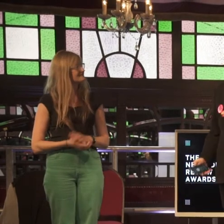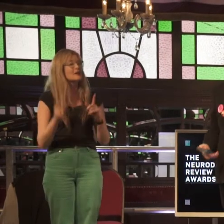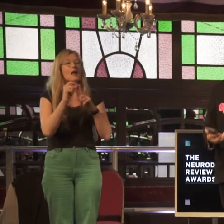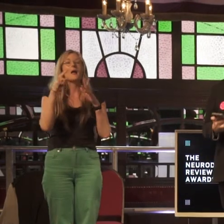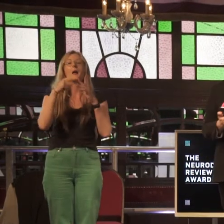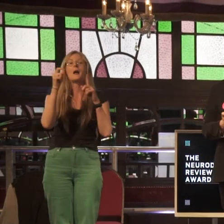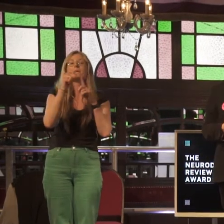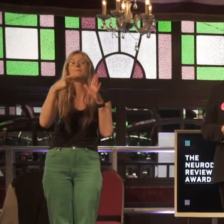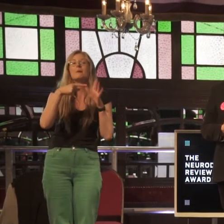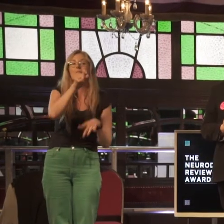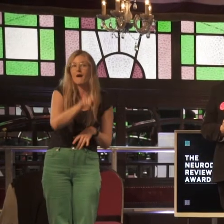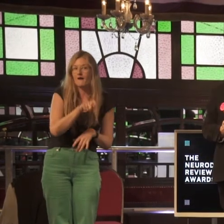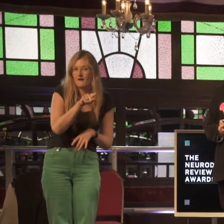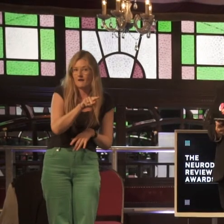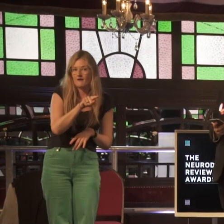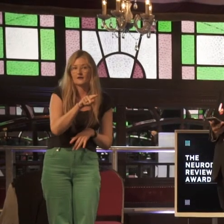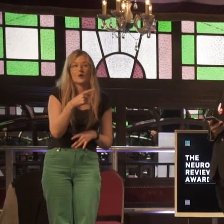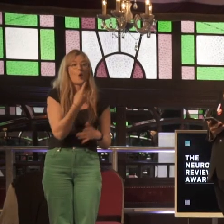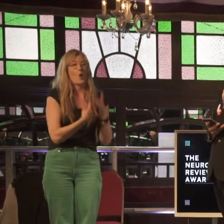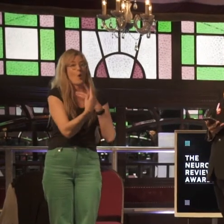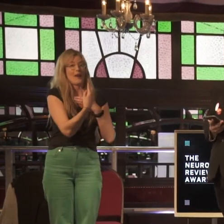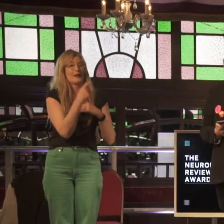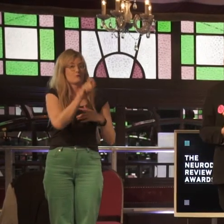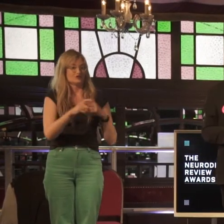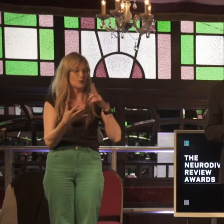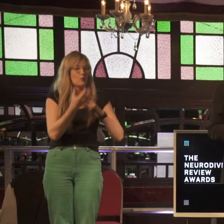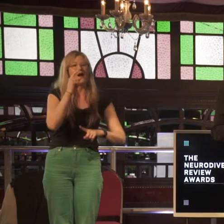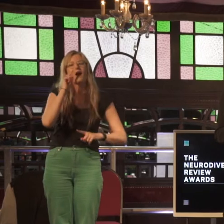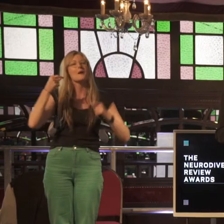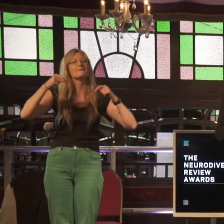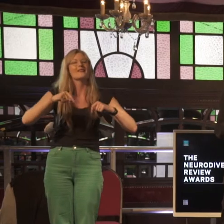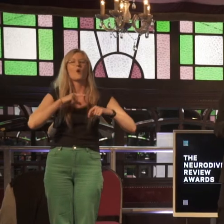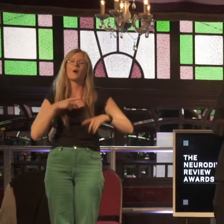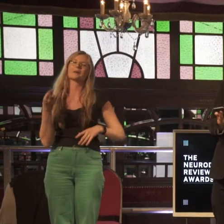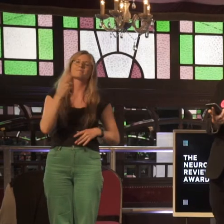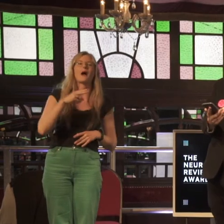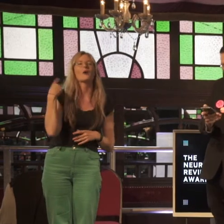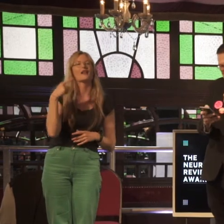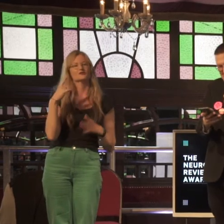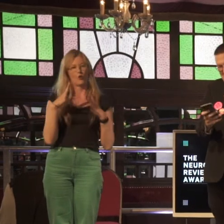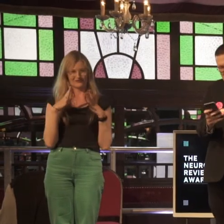Now Pippa is the only winner today that couldn't be here because she went back to London.